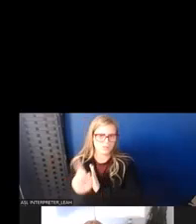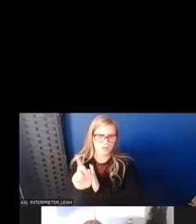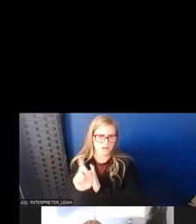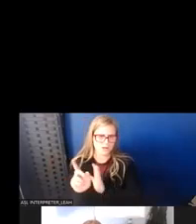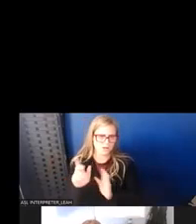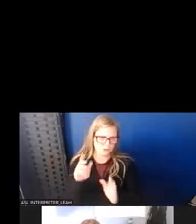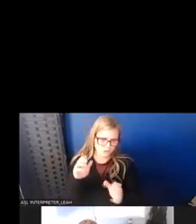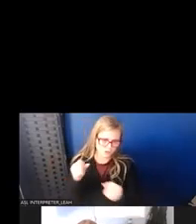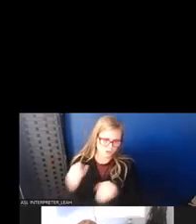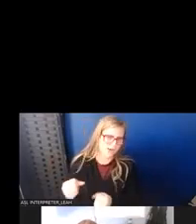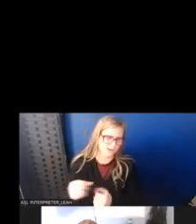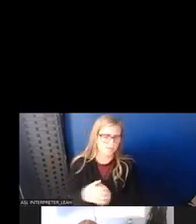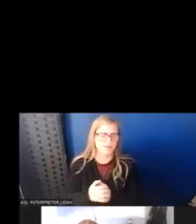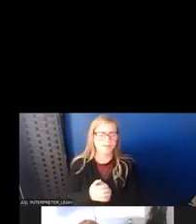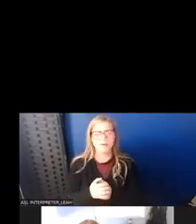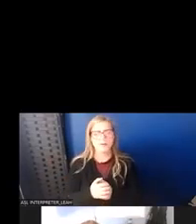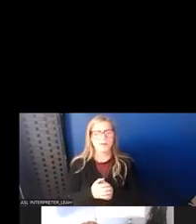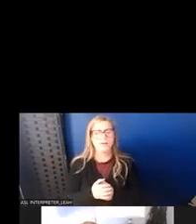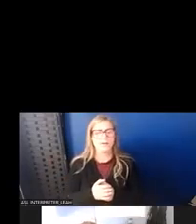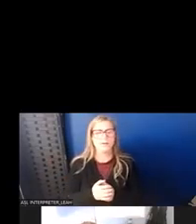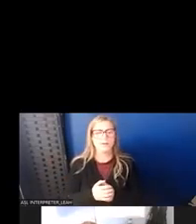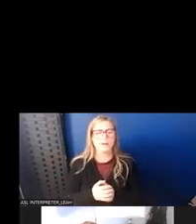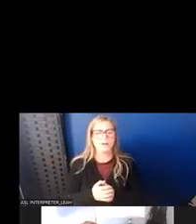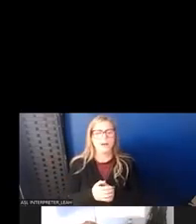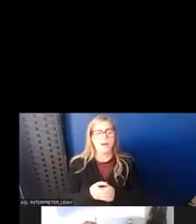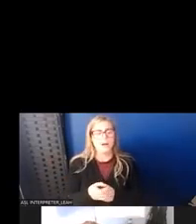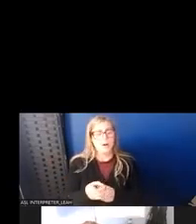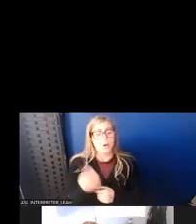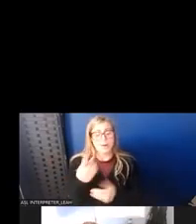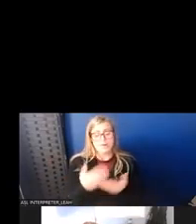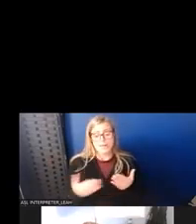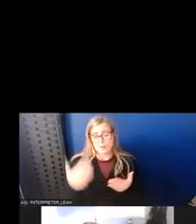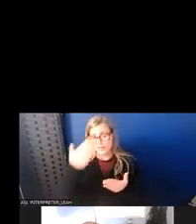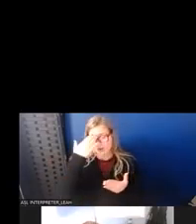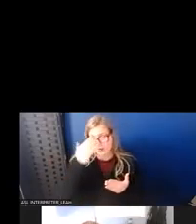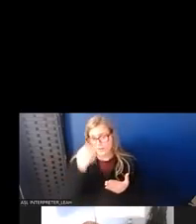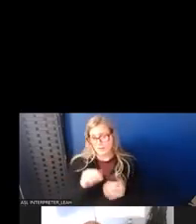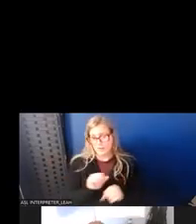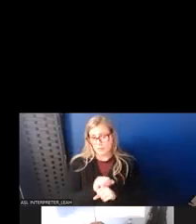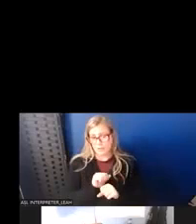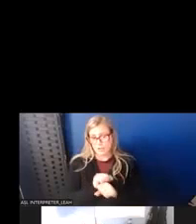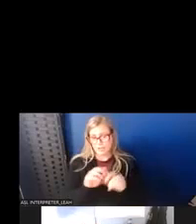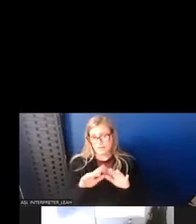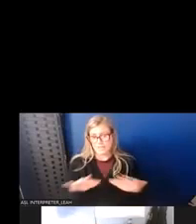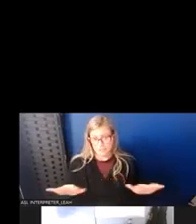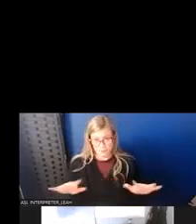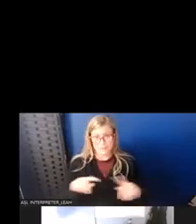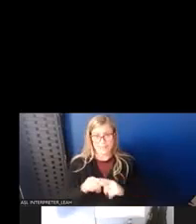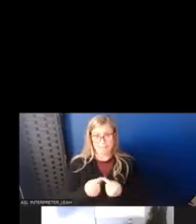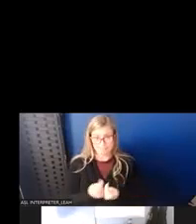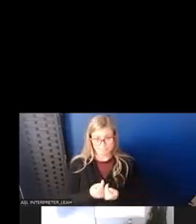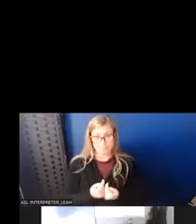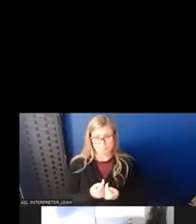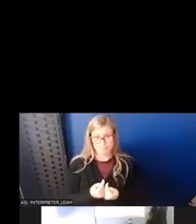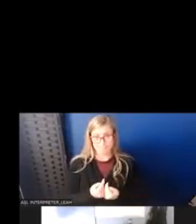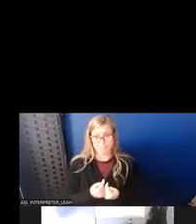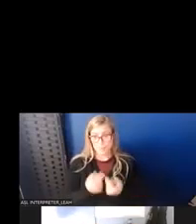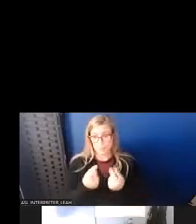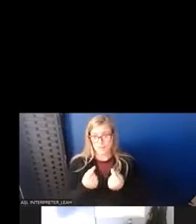So one of the things that we know if we work in teams that are more diverse is that they are going to make better